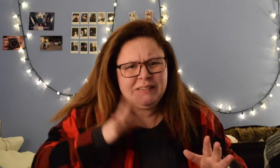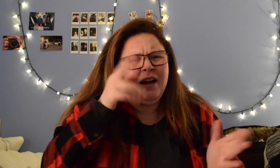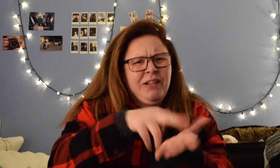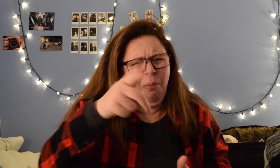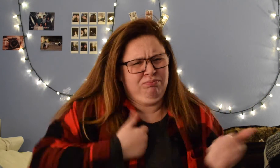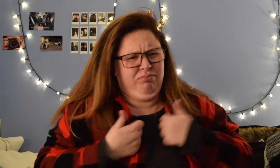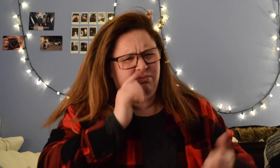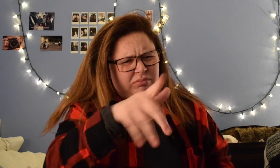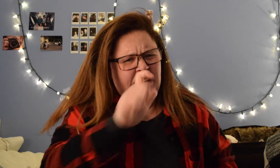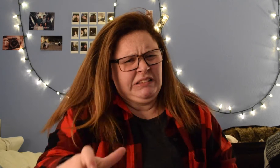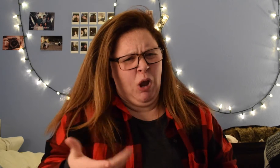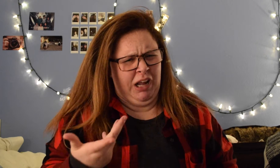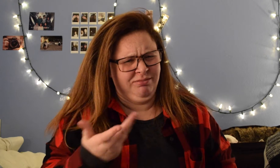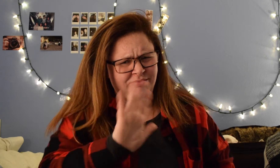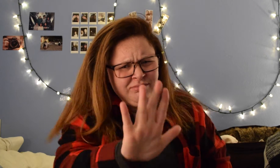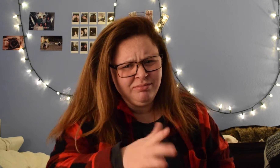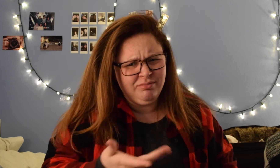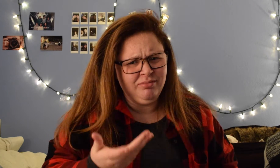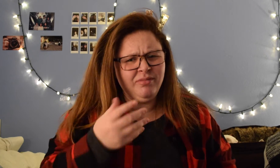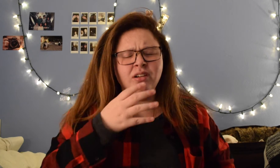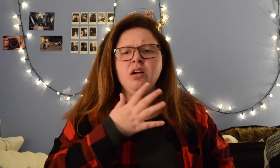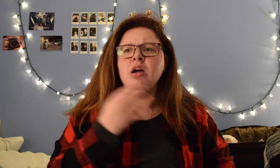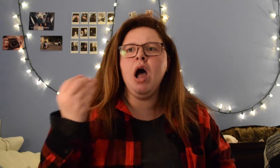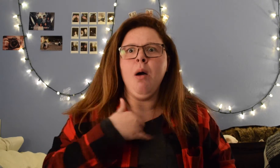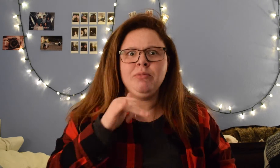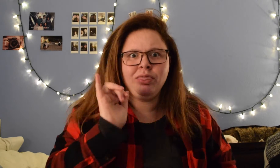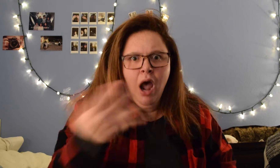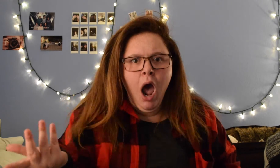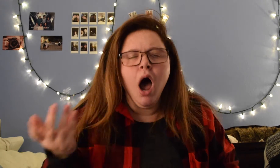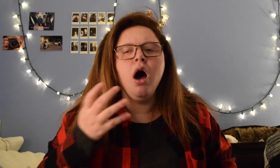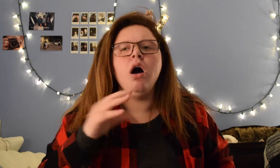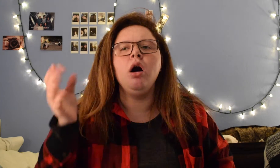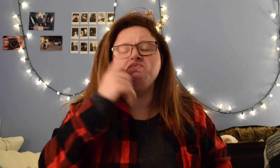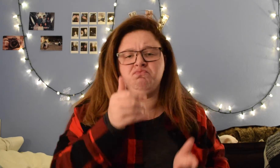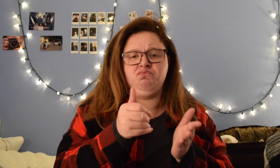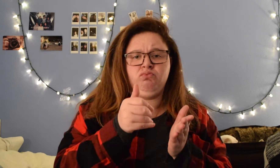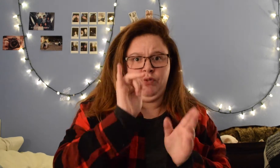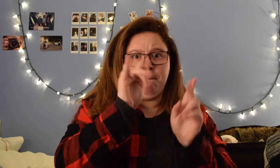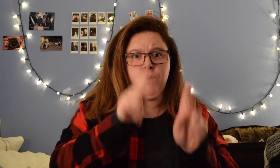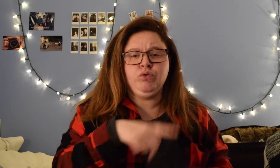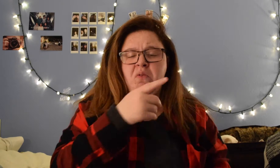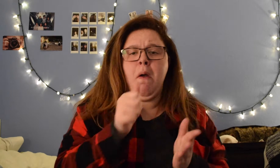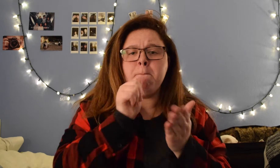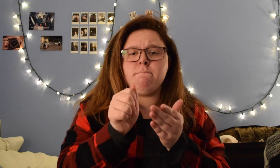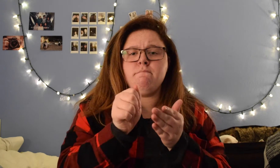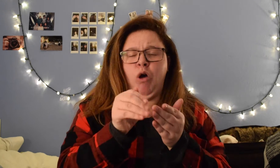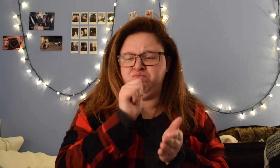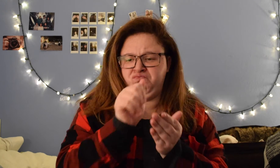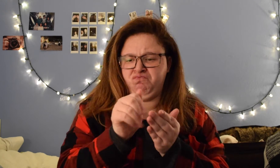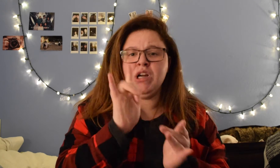My dad stood up for me and was very assertive to him. He pointed out that it wasn't necessary I agreed with what my dad said The man was very determined and didn't care how well I could speak or lip read